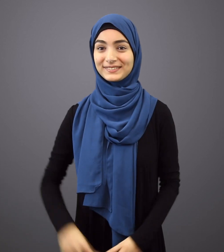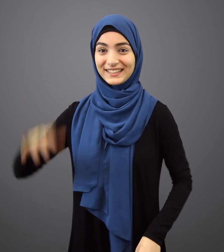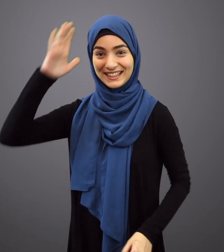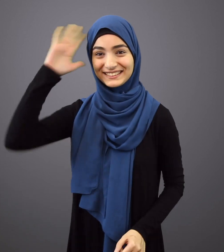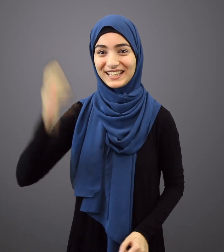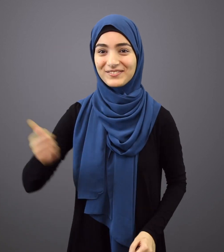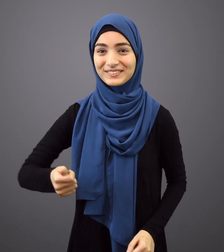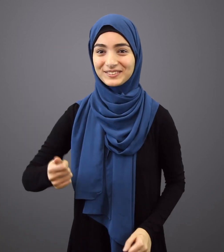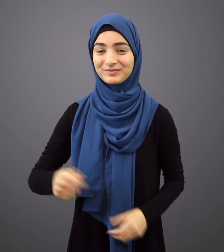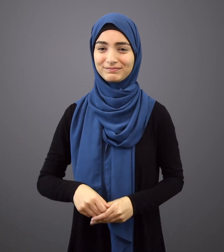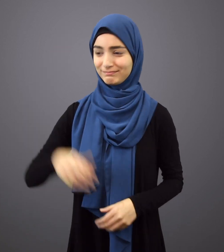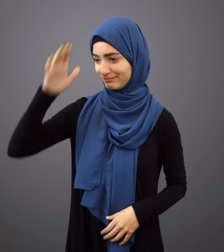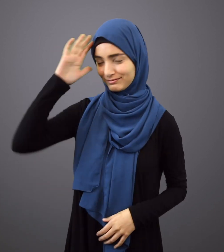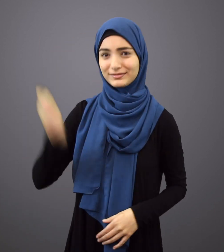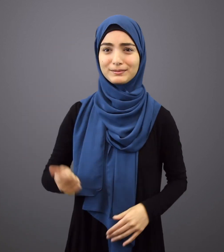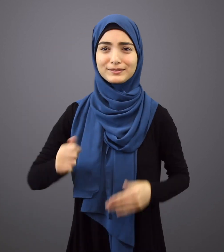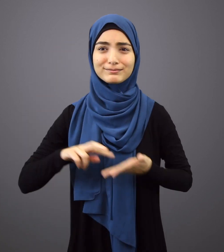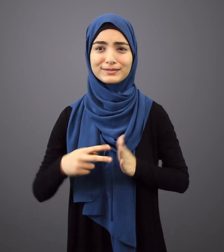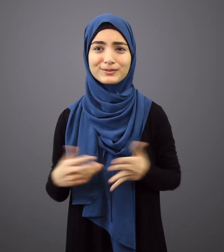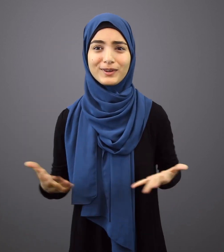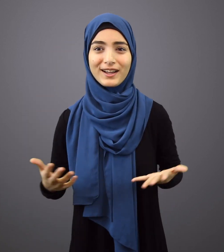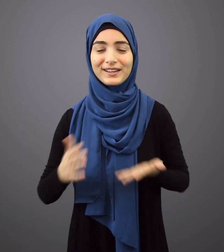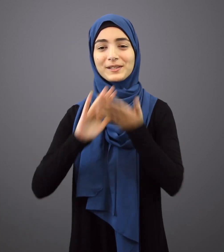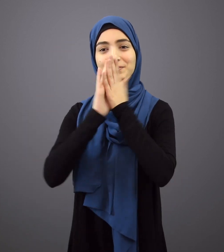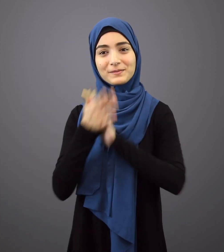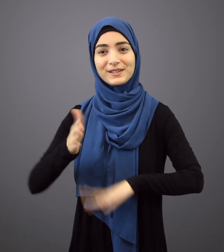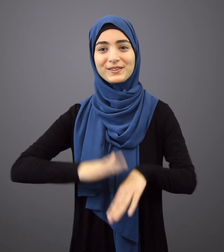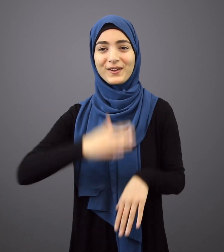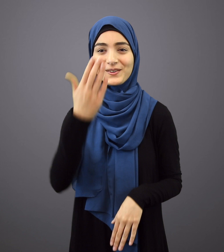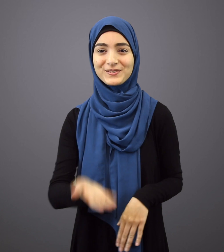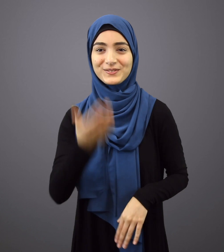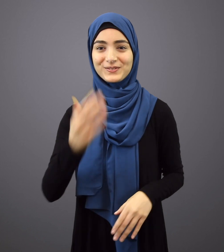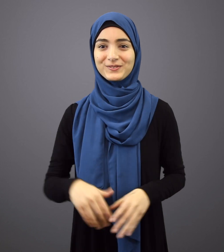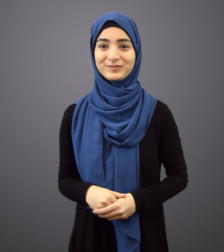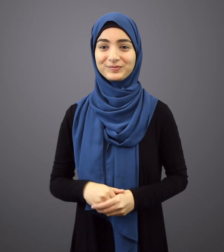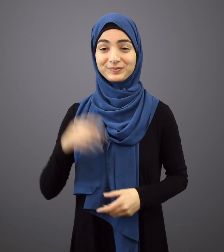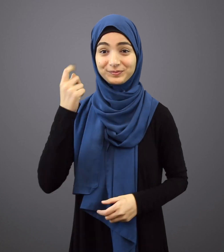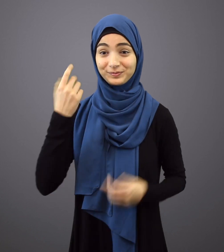Assalaamu Alaikum! What does that mean? Peace be upon you!